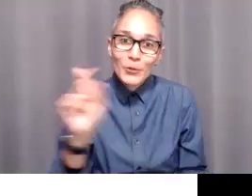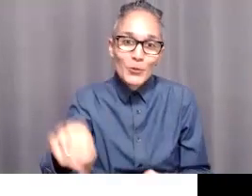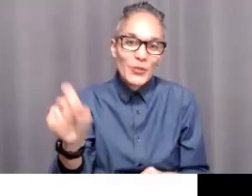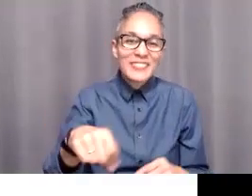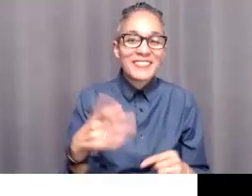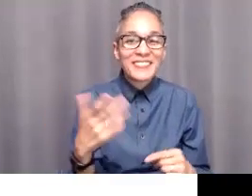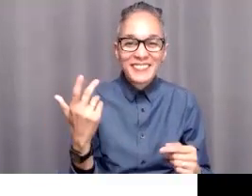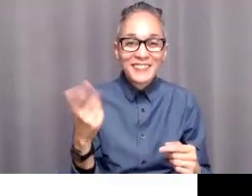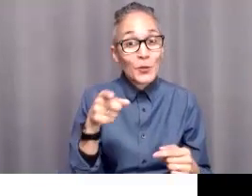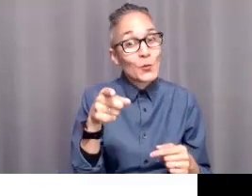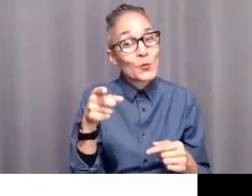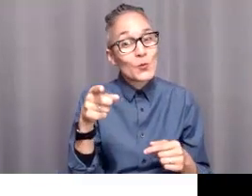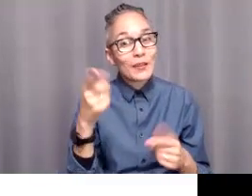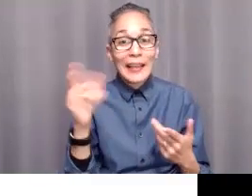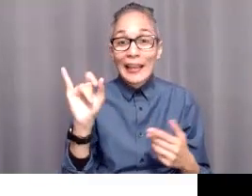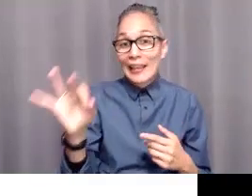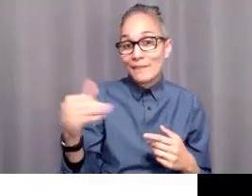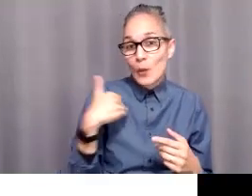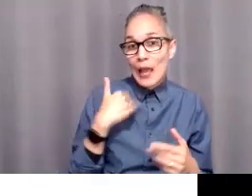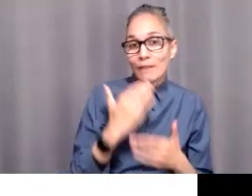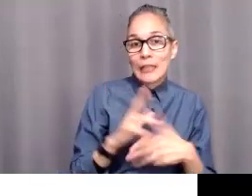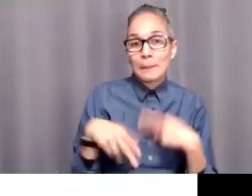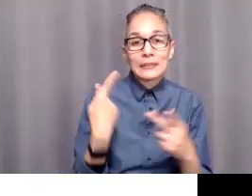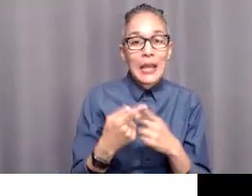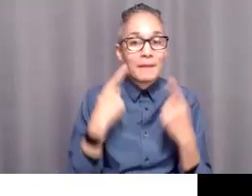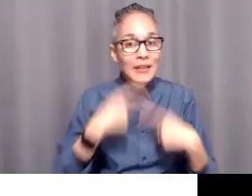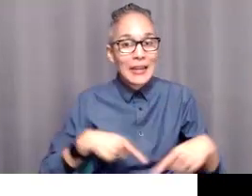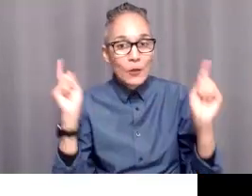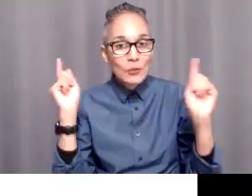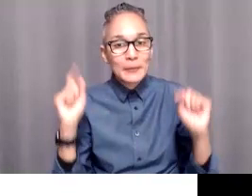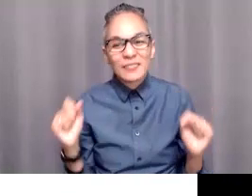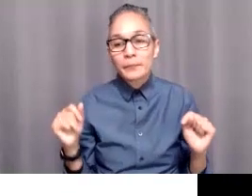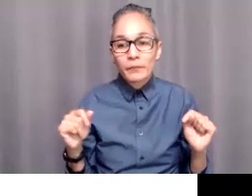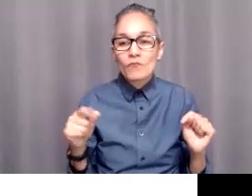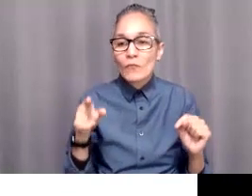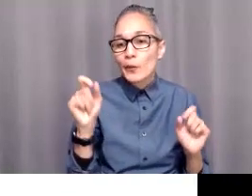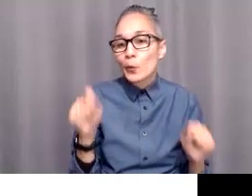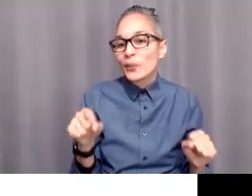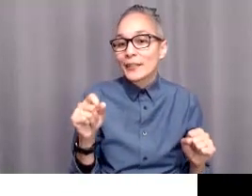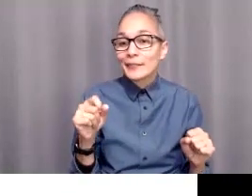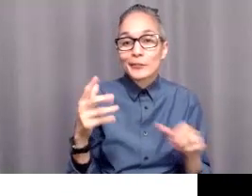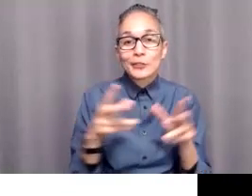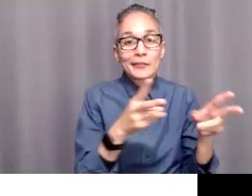You could, you know, if you have some kind of an announcement that you want to make, you could just, you know, copy paste and do both.